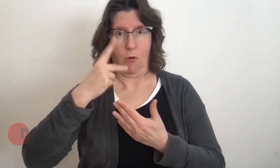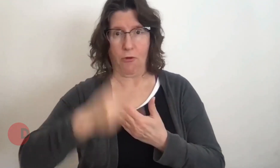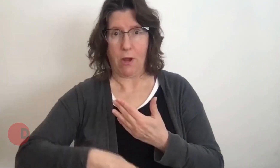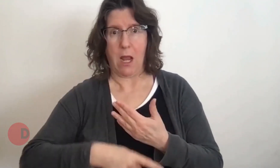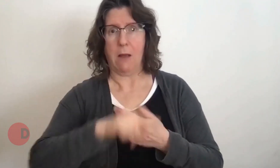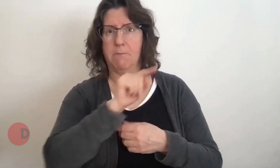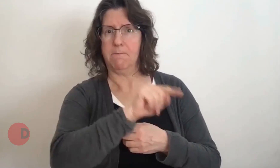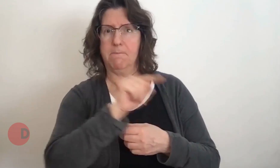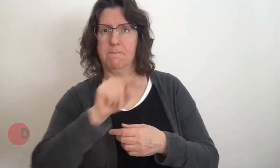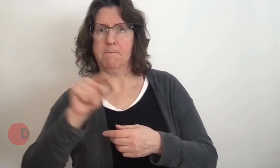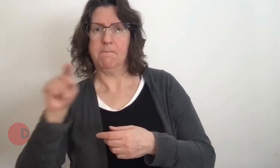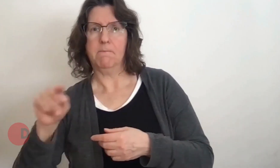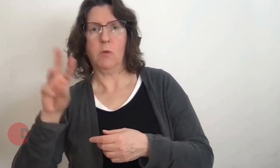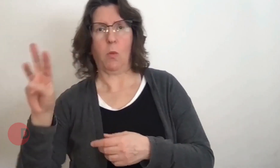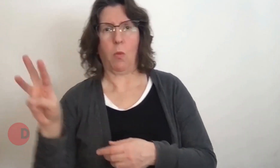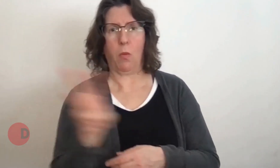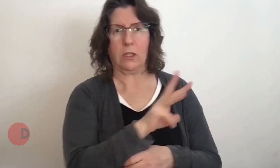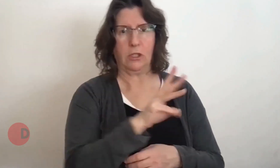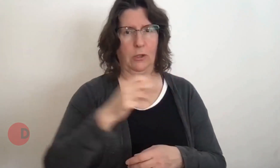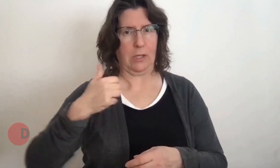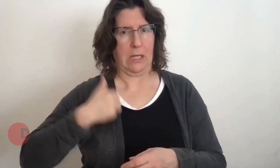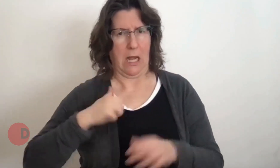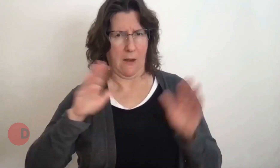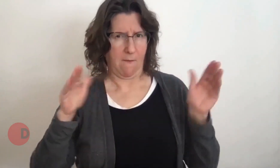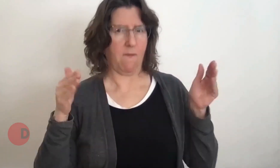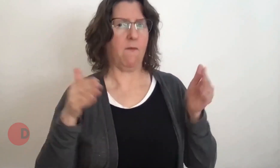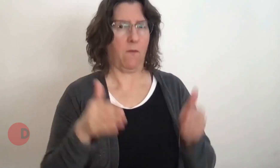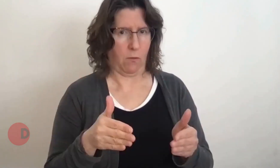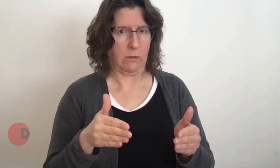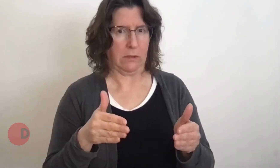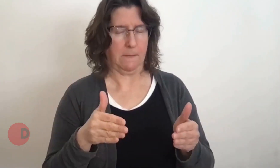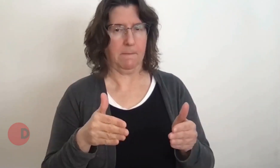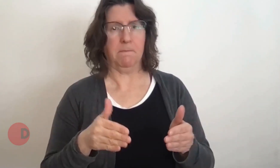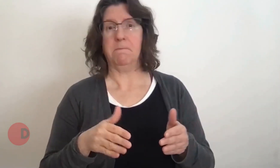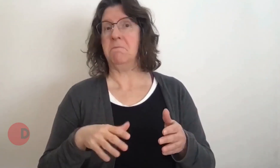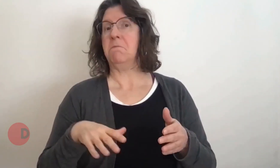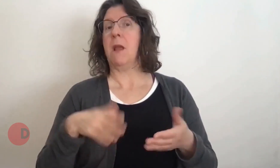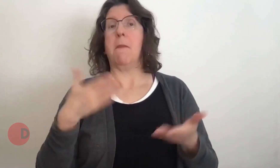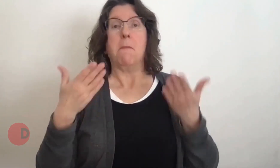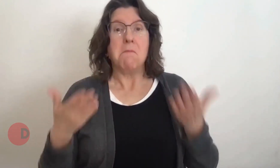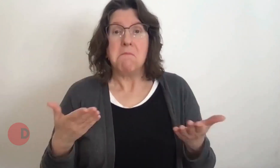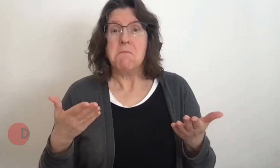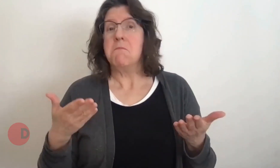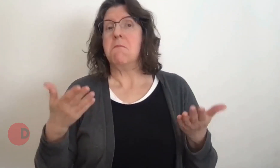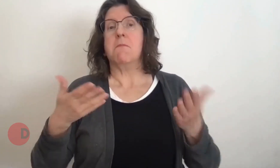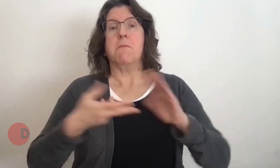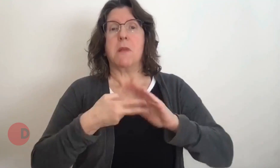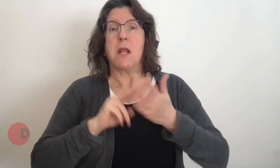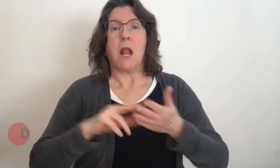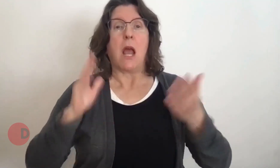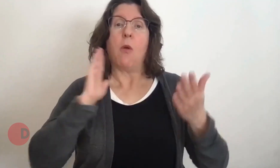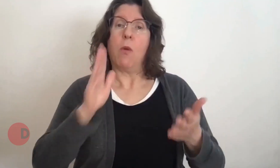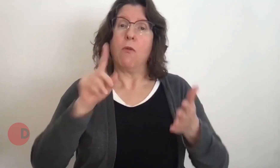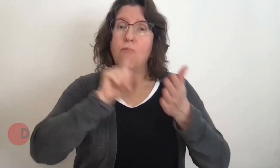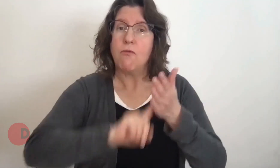This could mean researching how to use drama, visual arts,